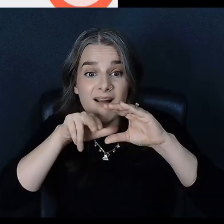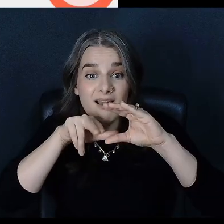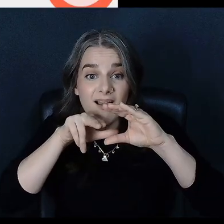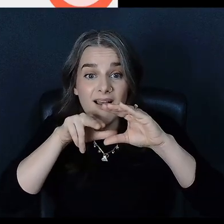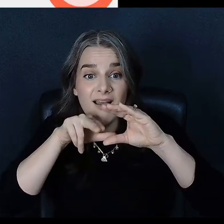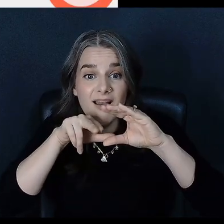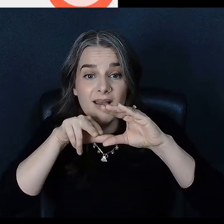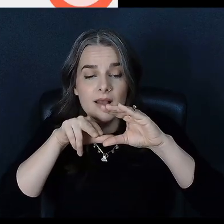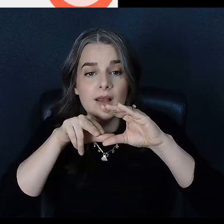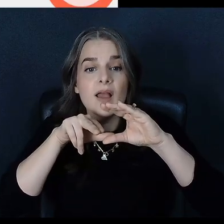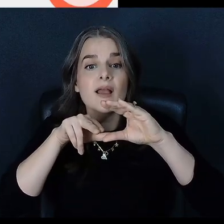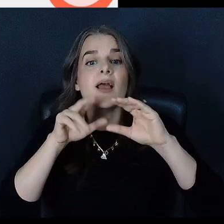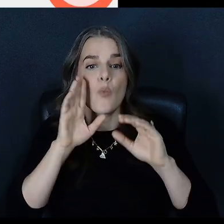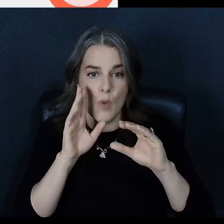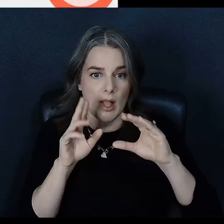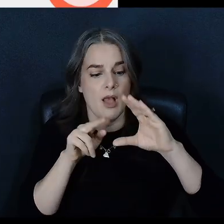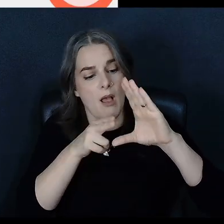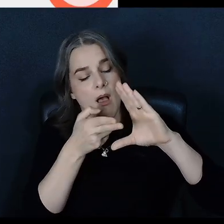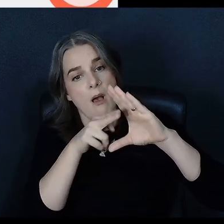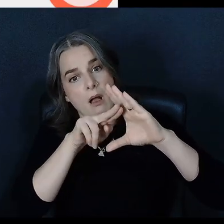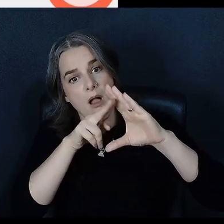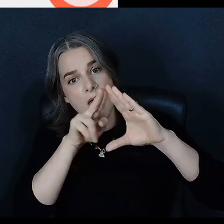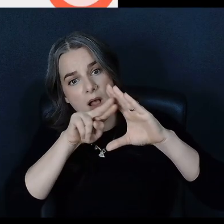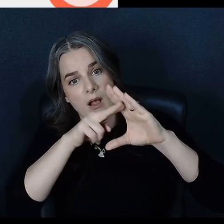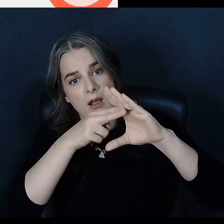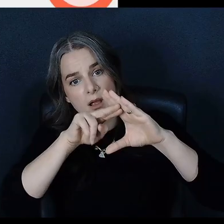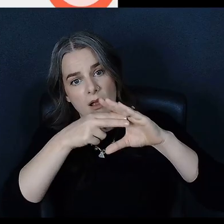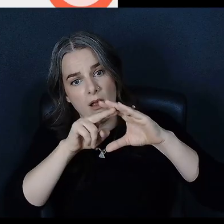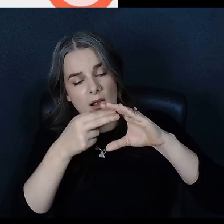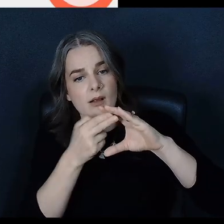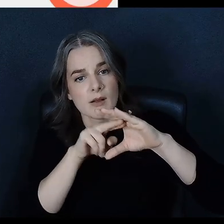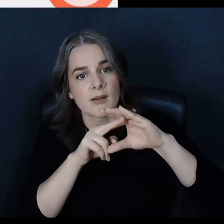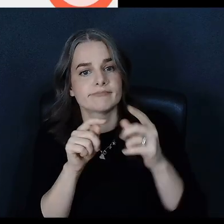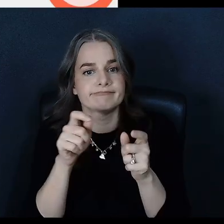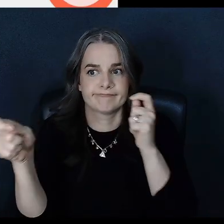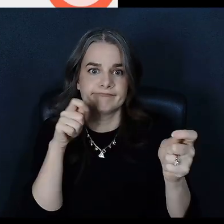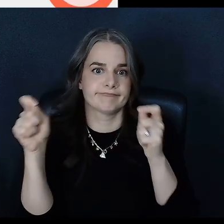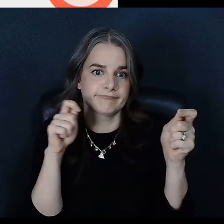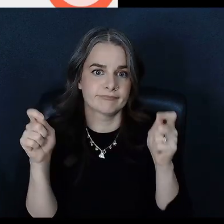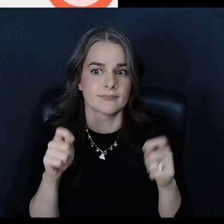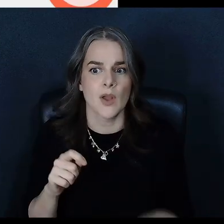retainer piece. Really cool. I just saw this at a conference last year. There were items like this before Kirk